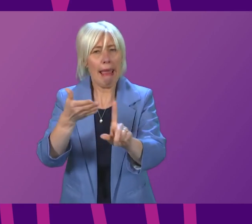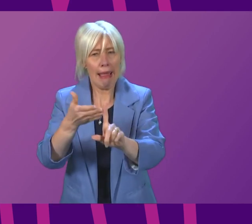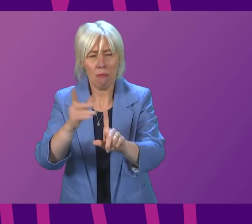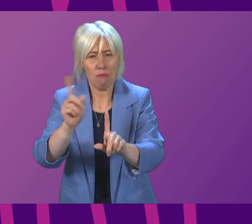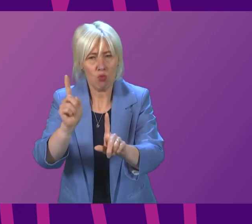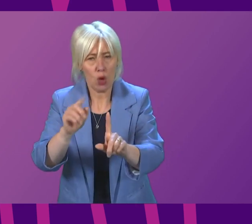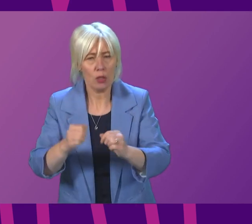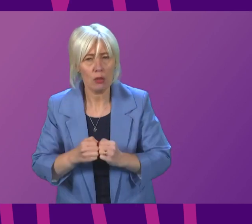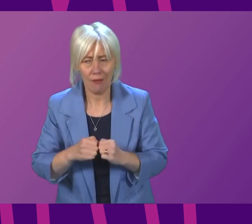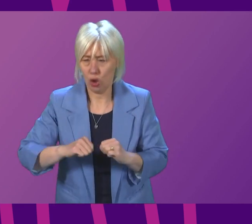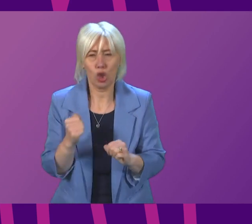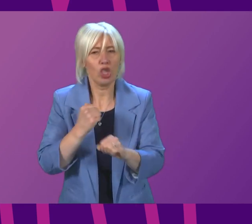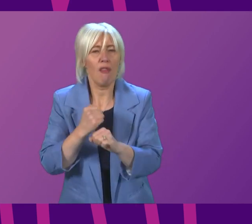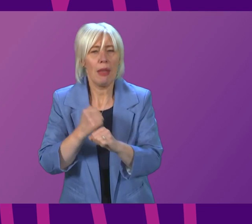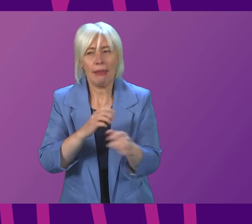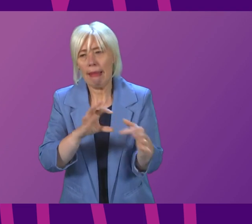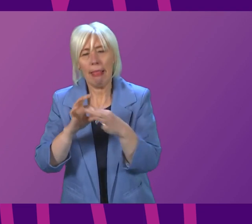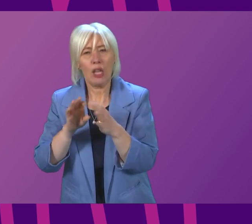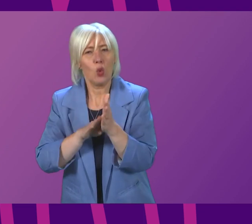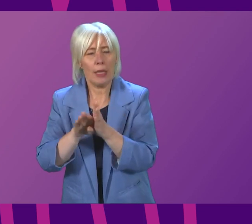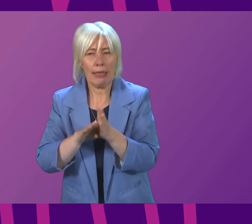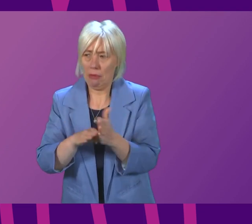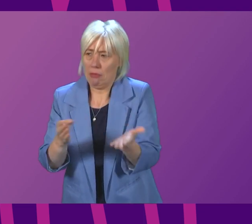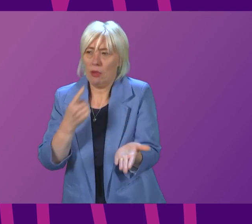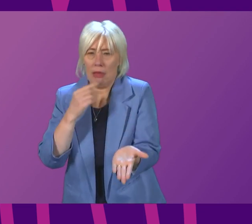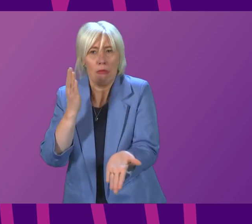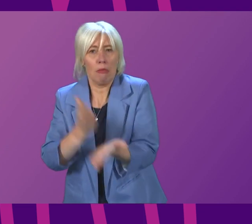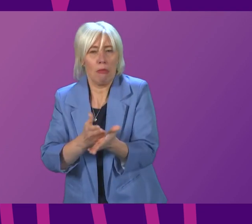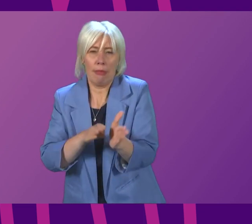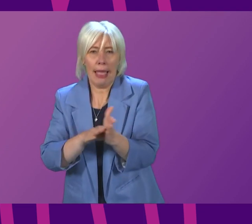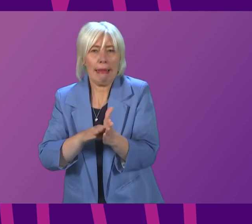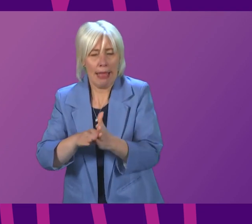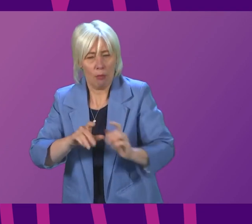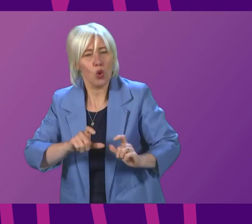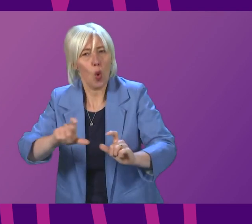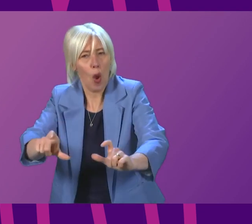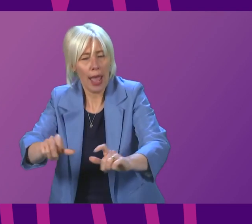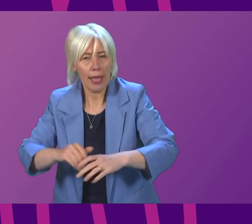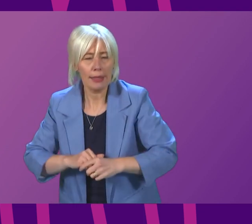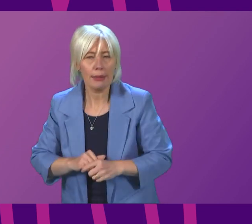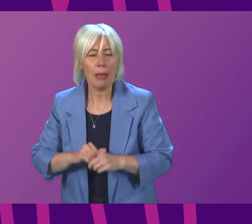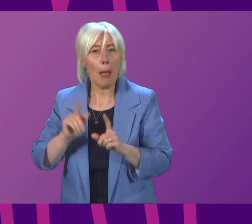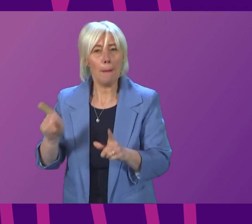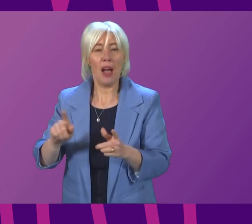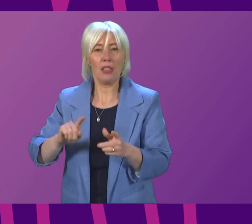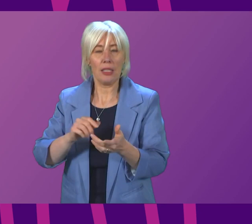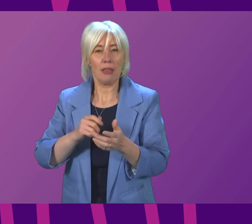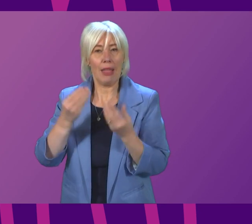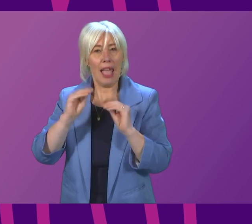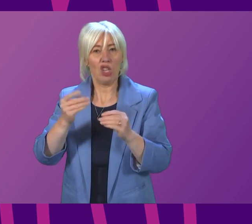was in relation to exams this year, which was that exams would go ahead. As she was reflecting, and as I have just reflected again, contingencies have to be